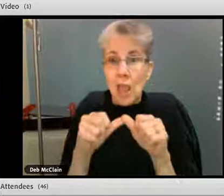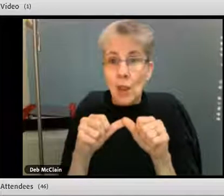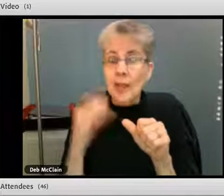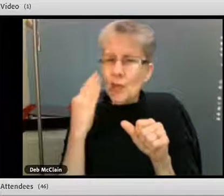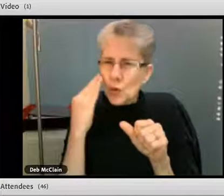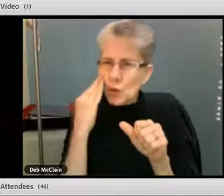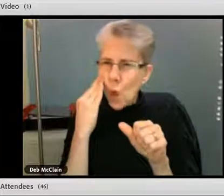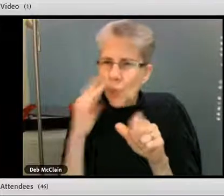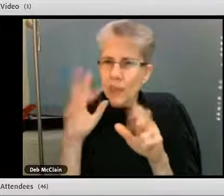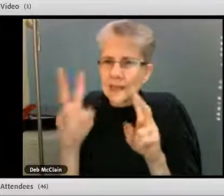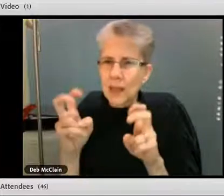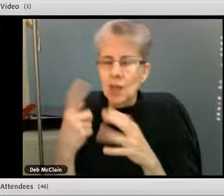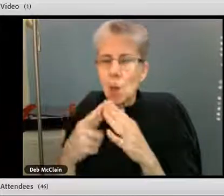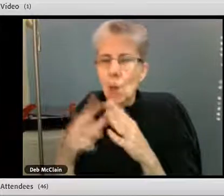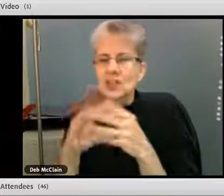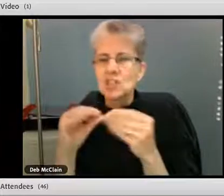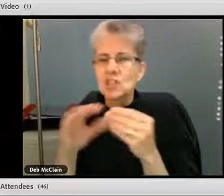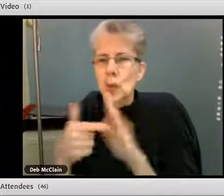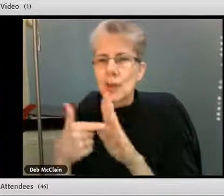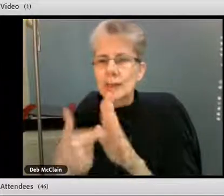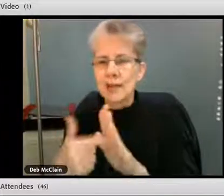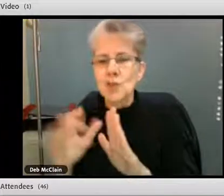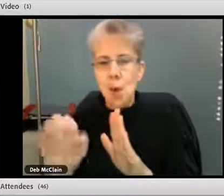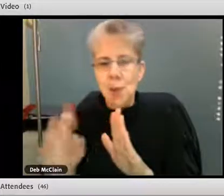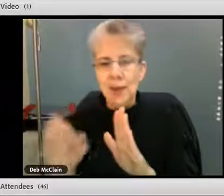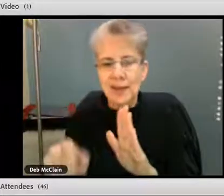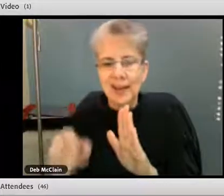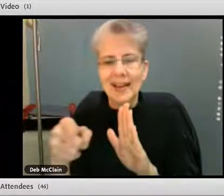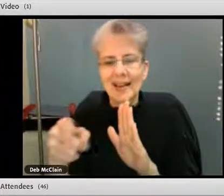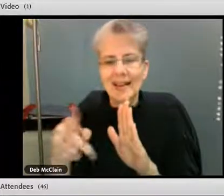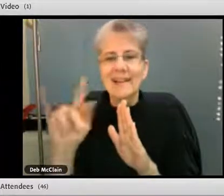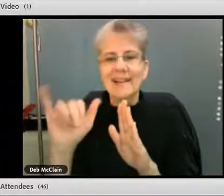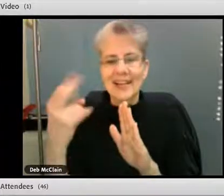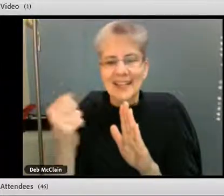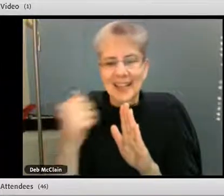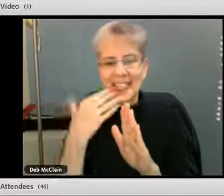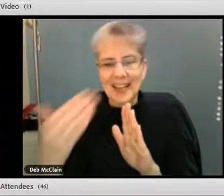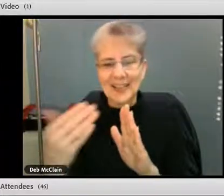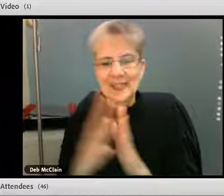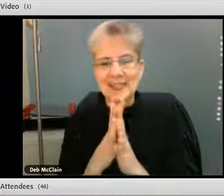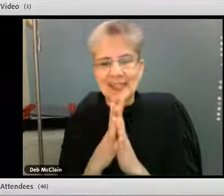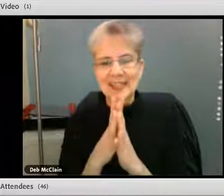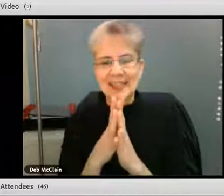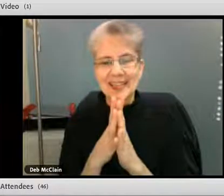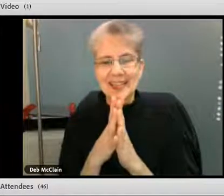Kasha, okay, thank you. Okay, so moving past just photos.